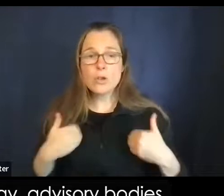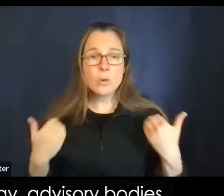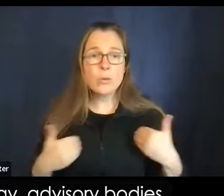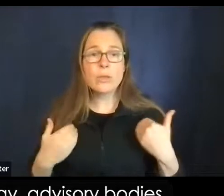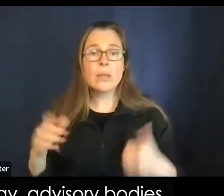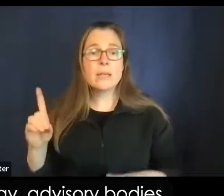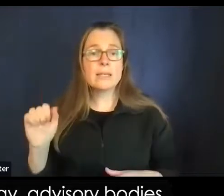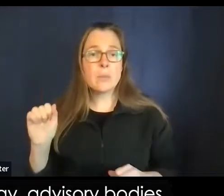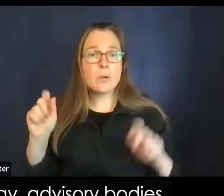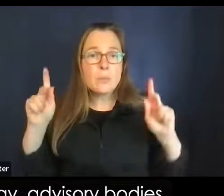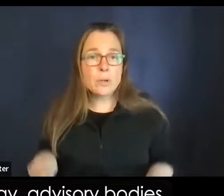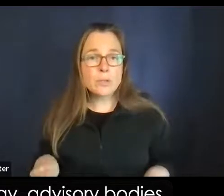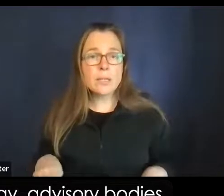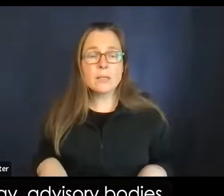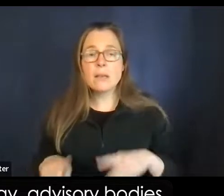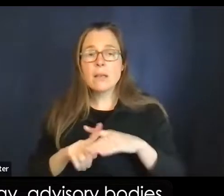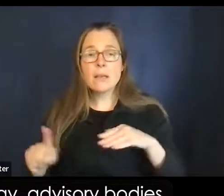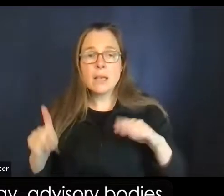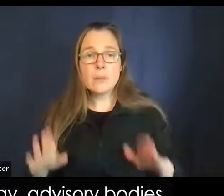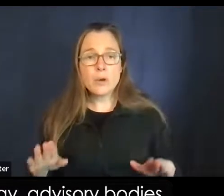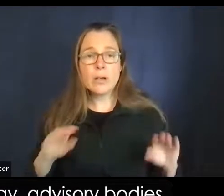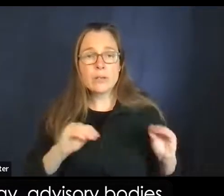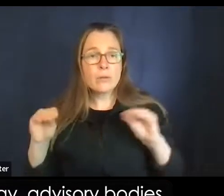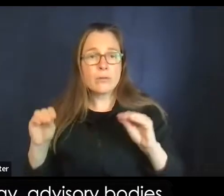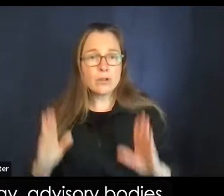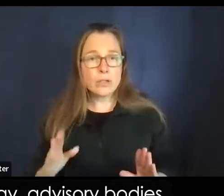and most importantly for today, advisory bodies and commissions Program.